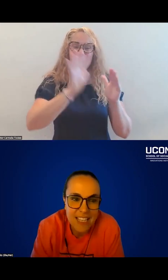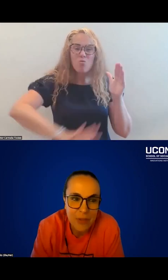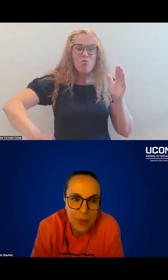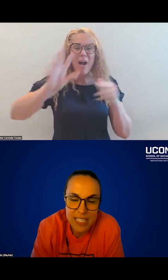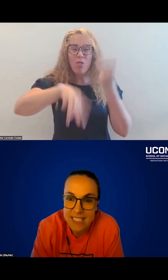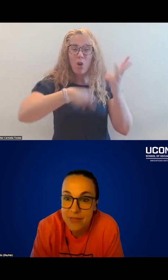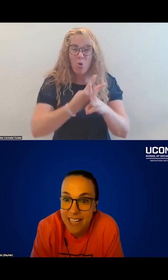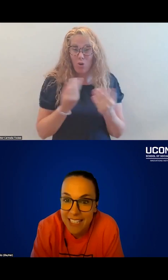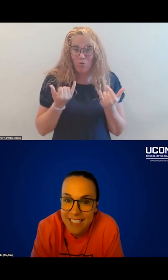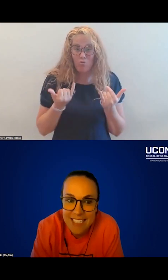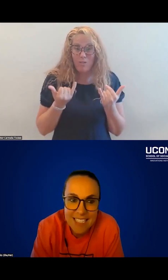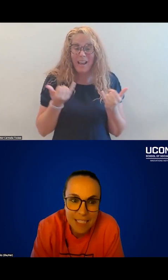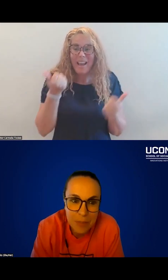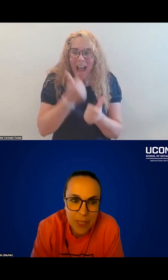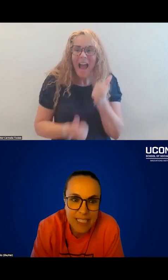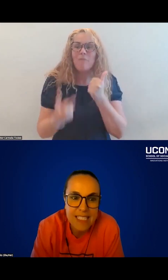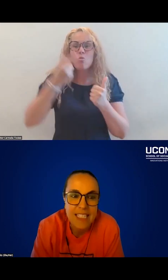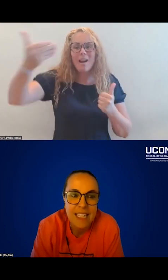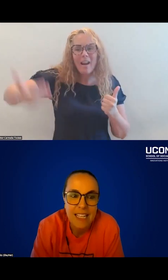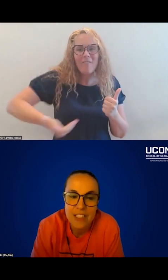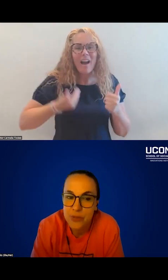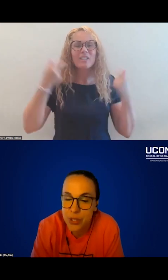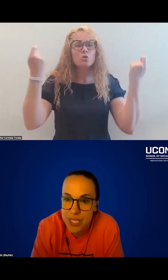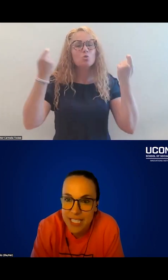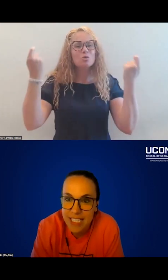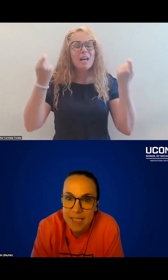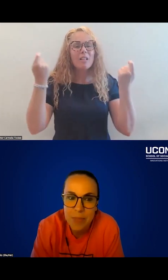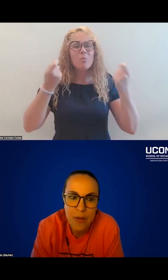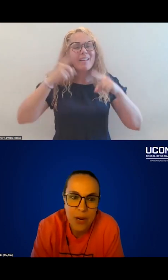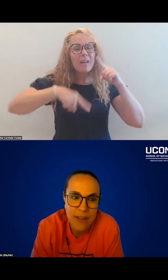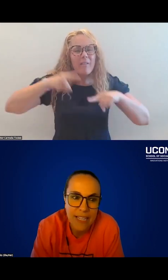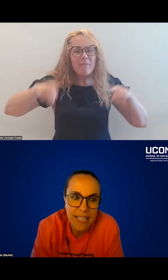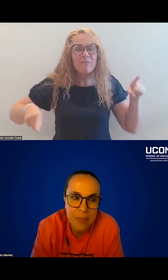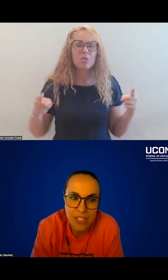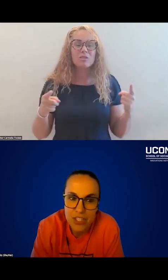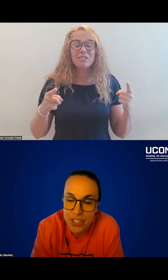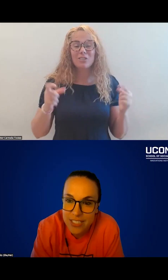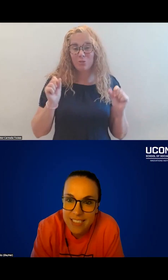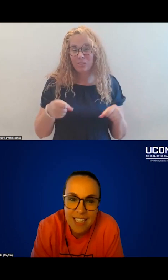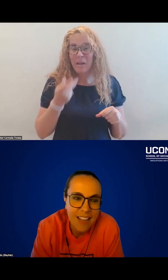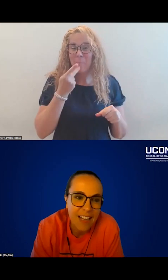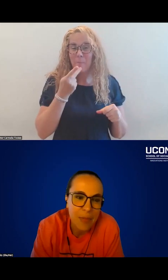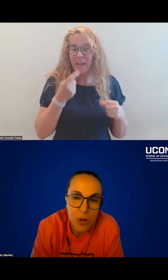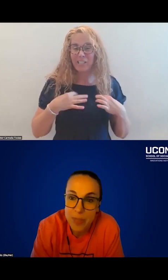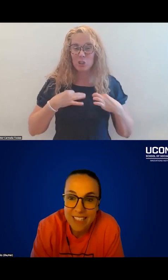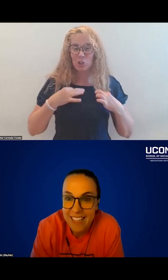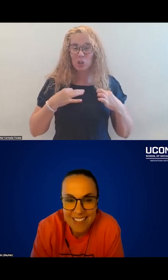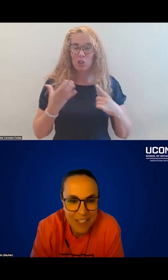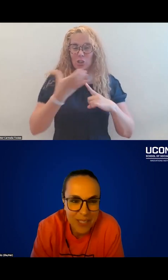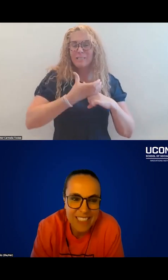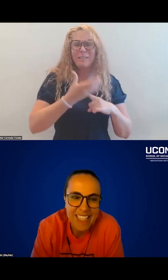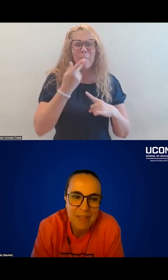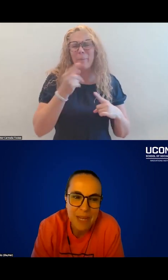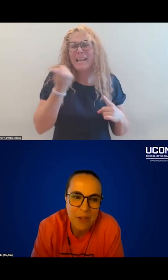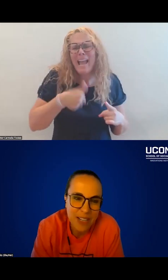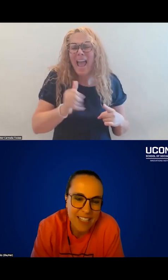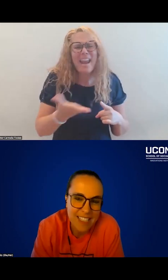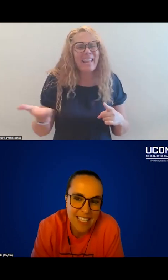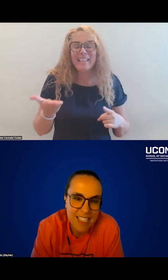TODAY, EVERYONE IS INVITED TO WEAR A PINK SHIRT AND ORGANIZING